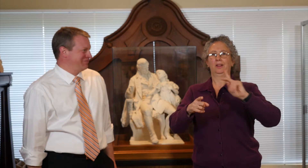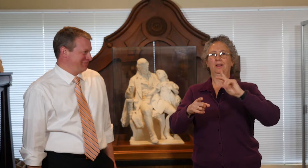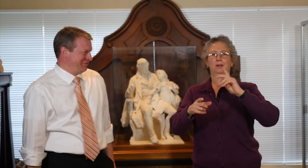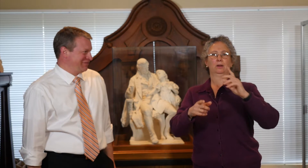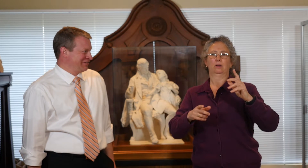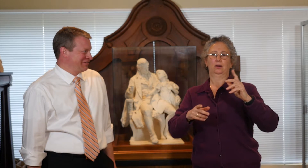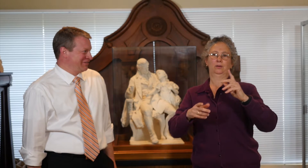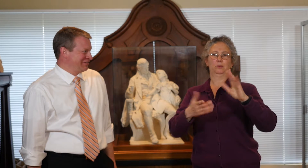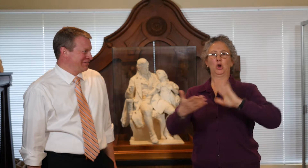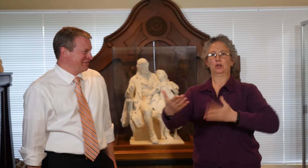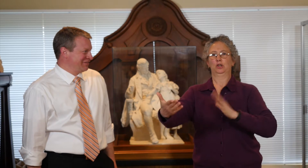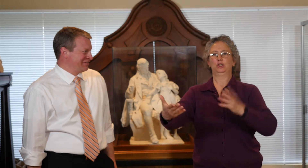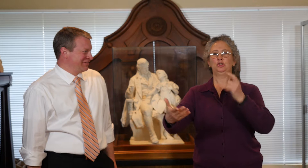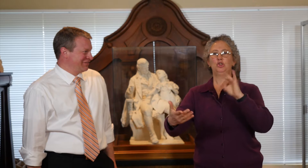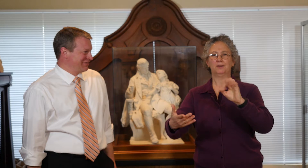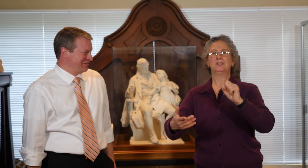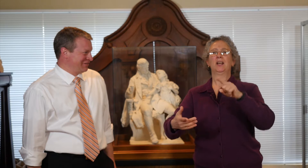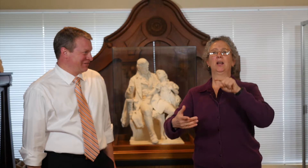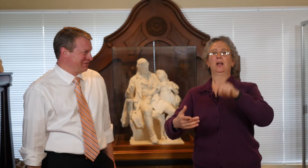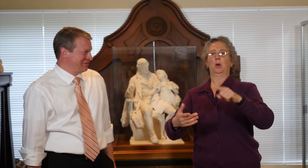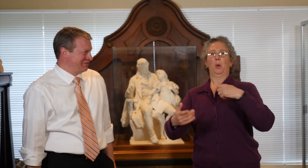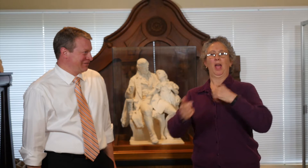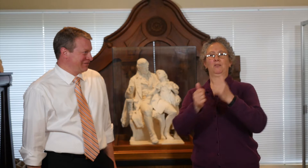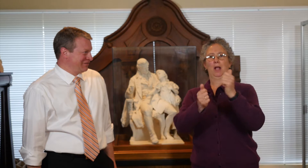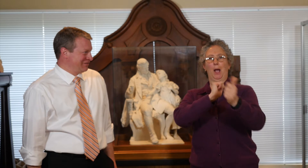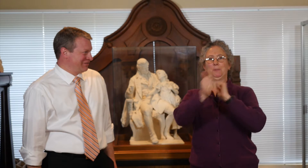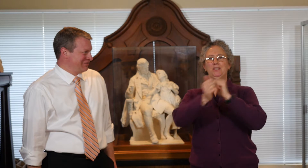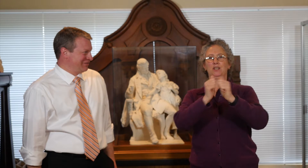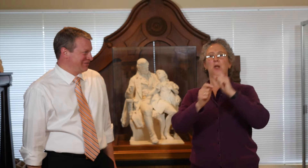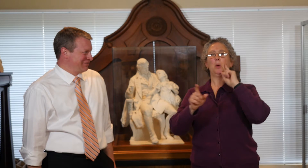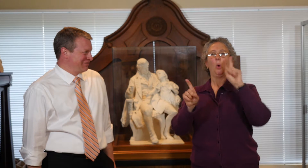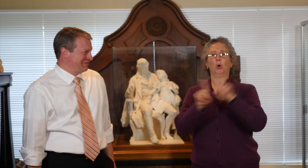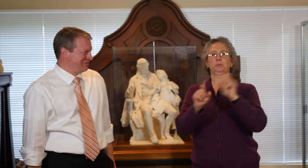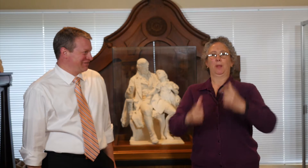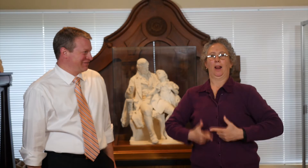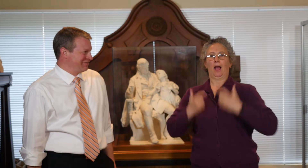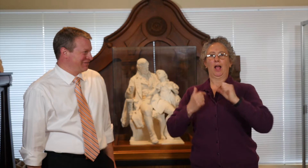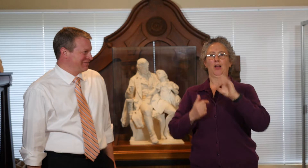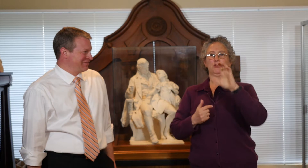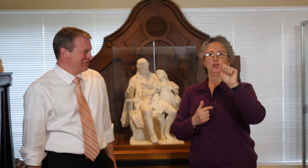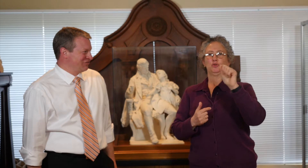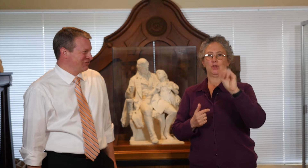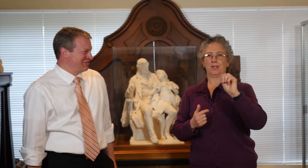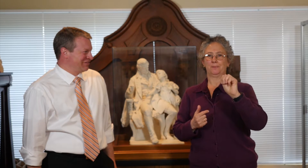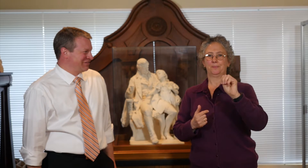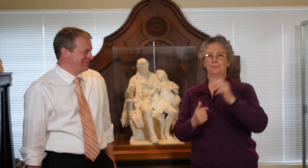but we would like to have deaf professional chefs enter into a competition.